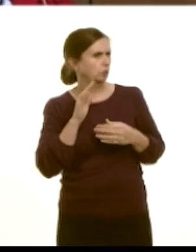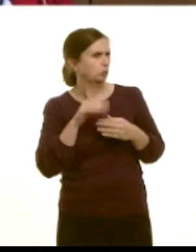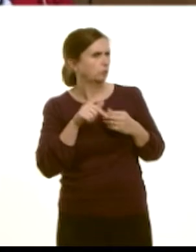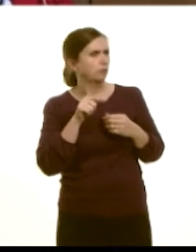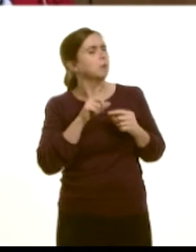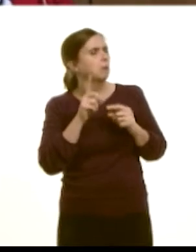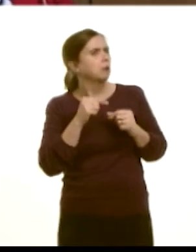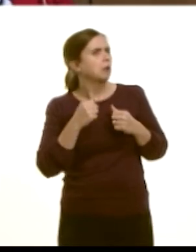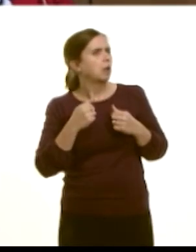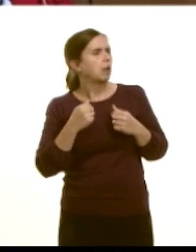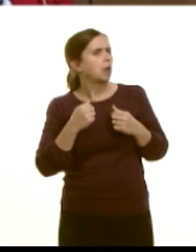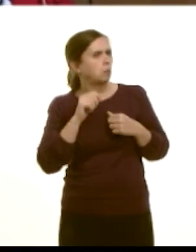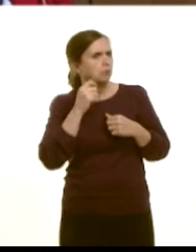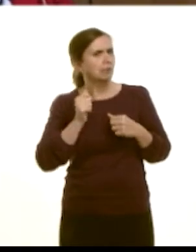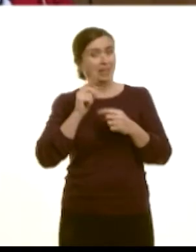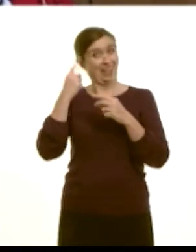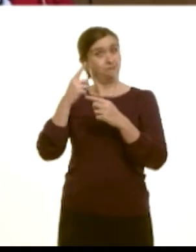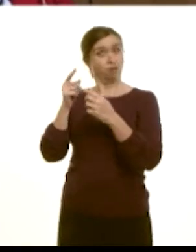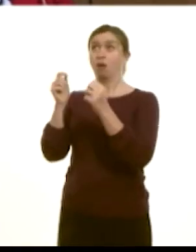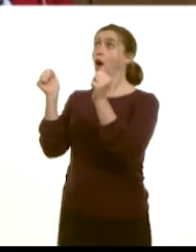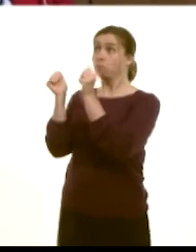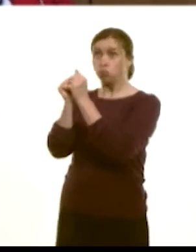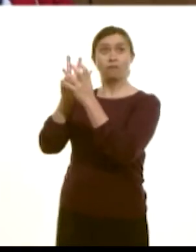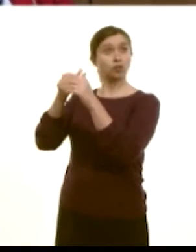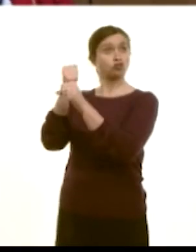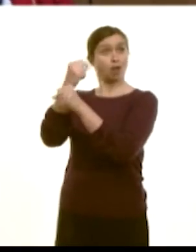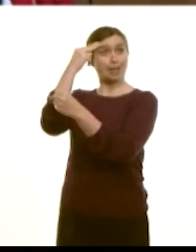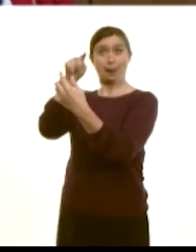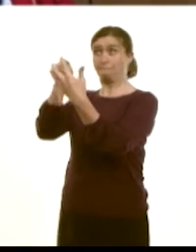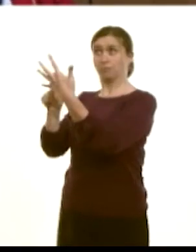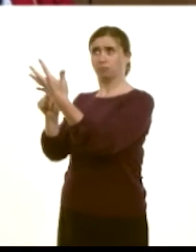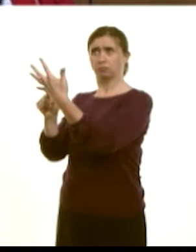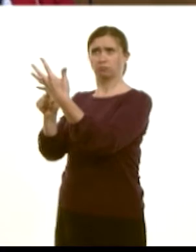expect that, where drugs are approved and where guidance is issued, those drugs should be available.